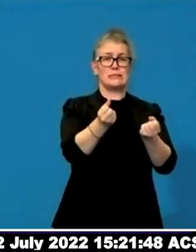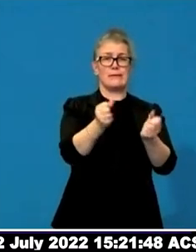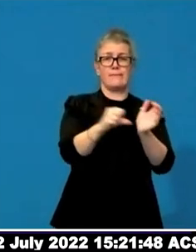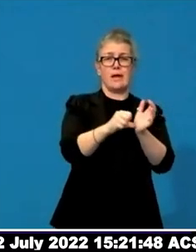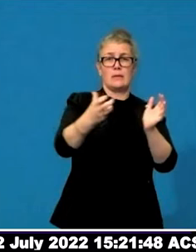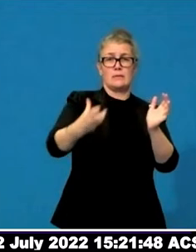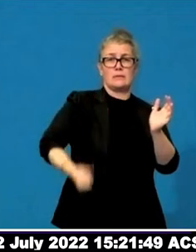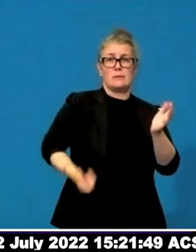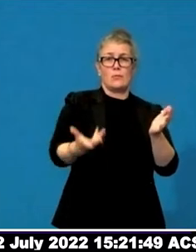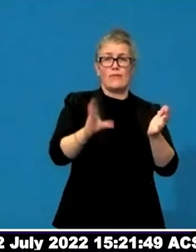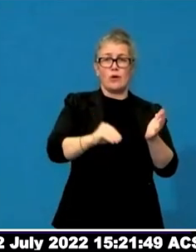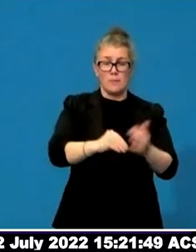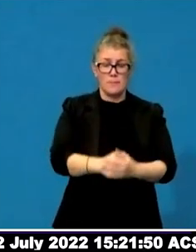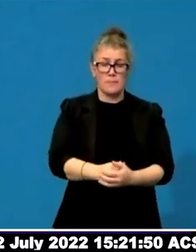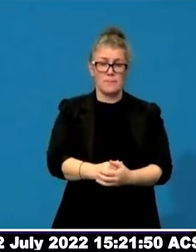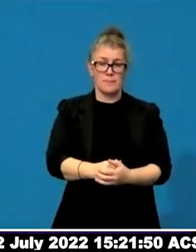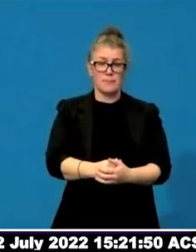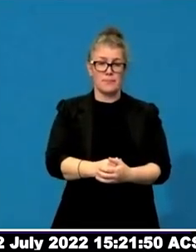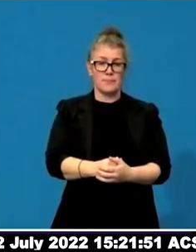For the last three years, support coordination;